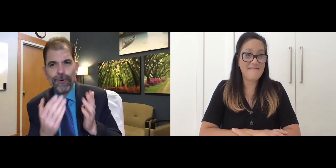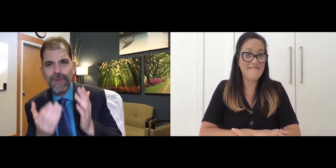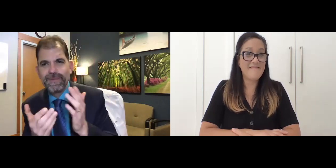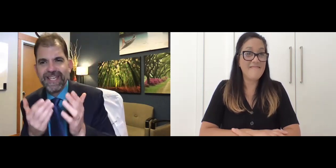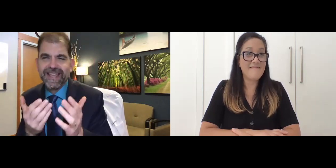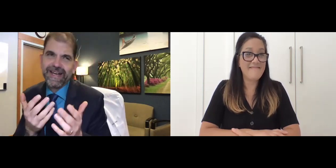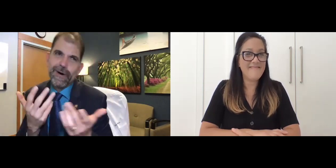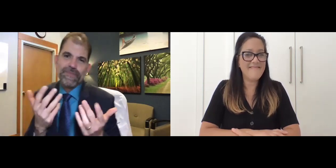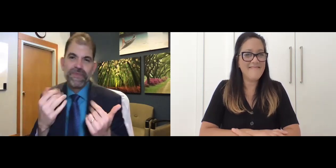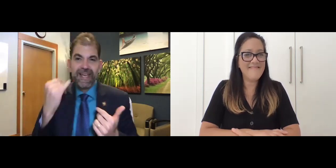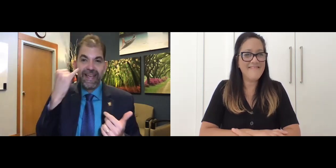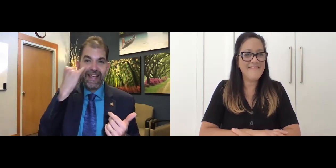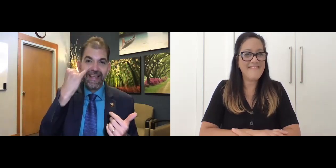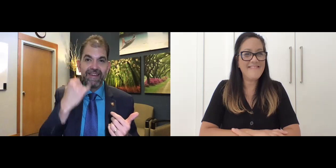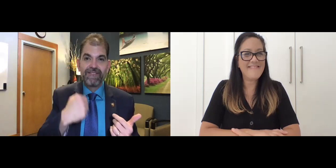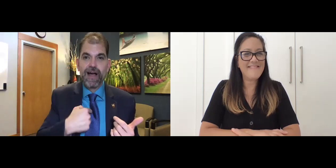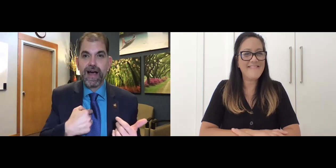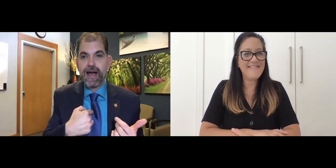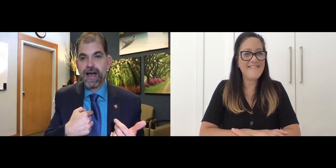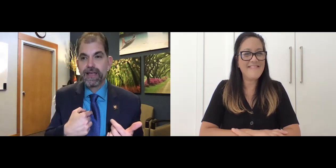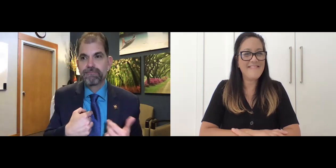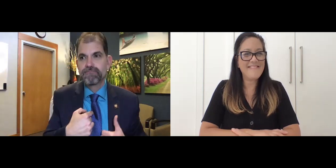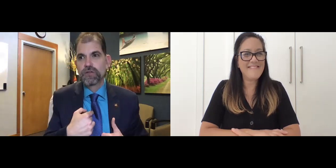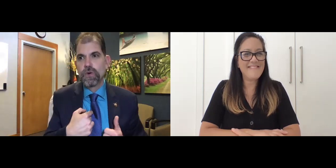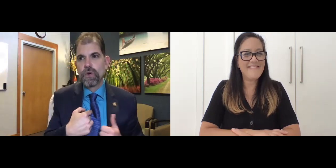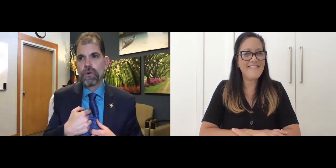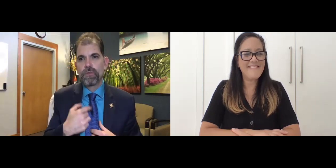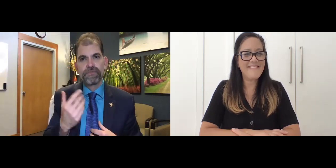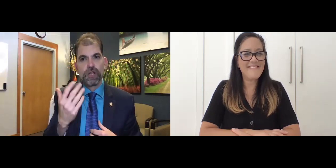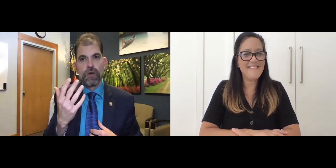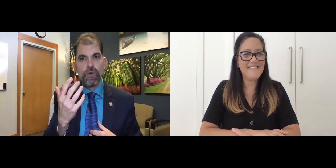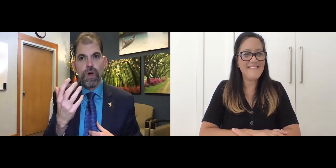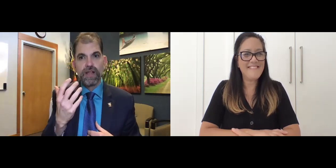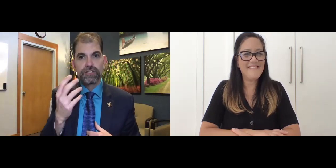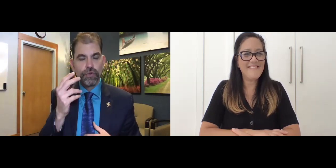but they struggle. and I'll see if I can give you an example.